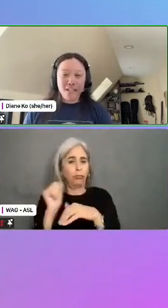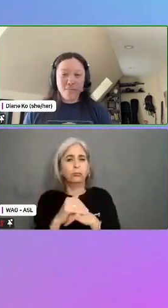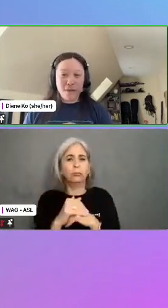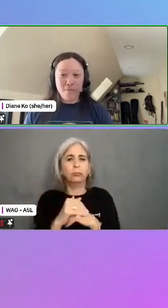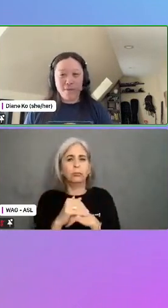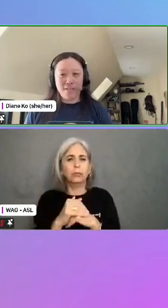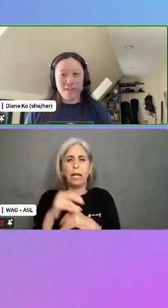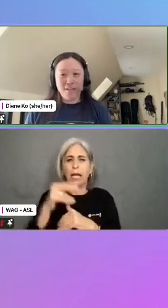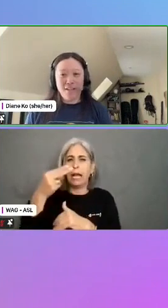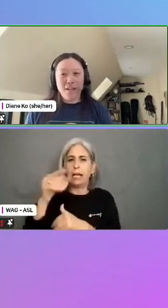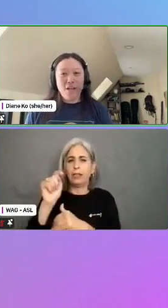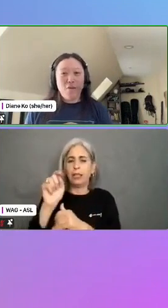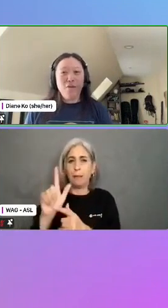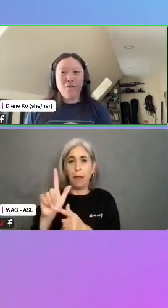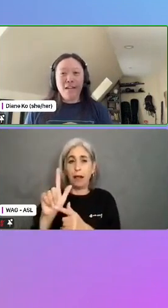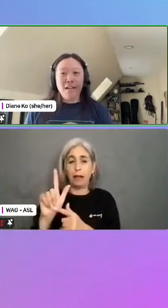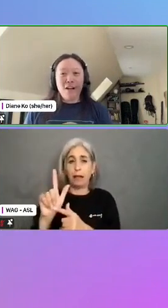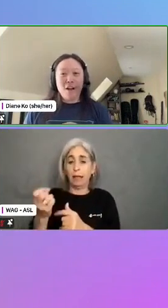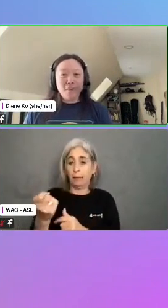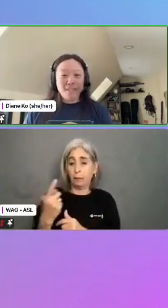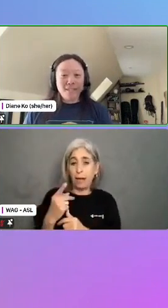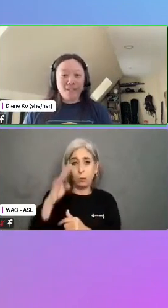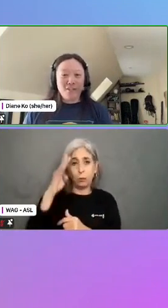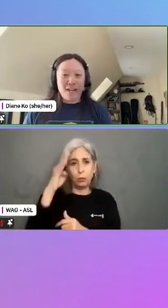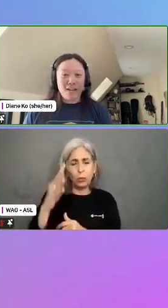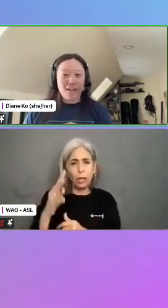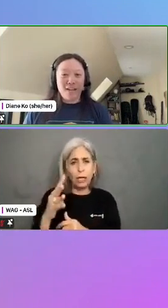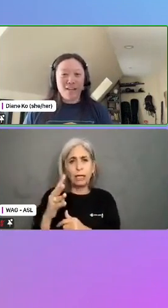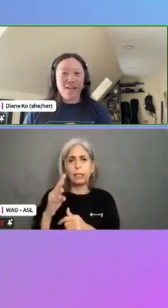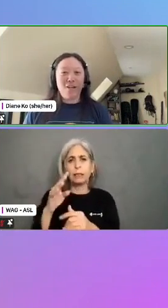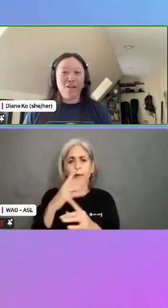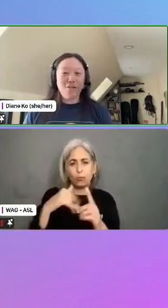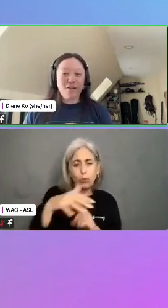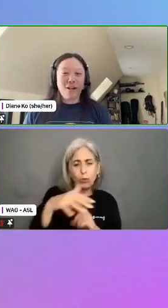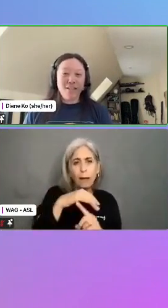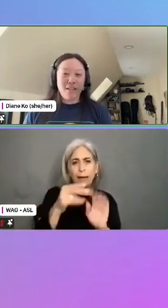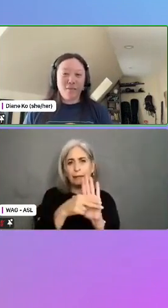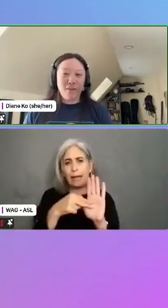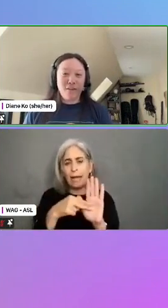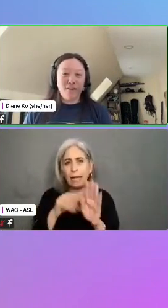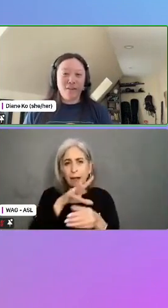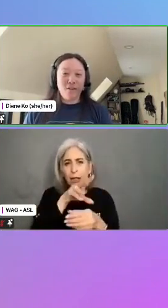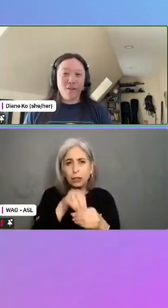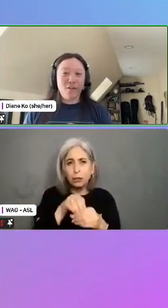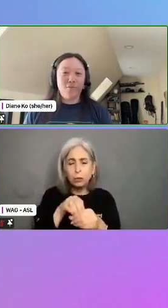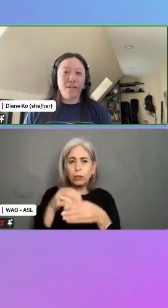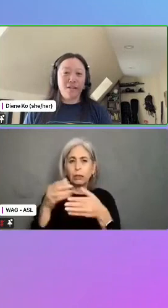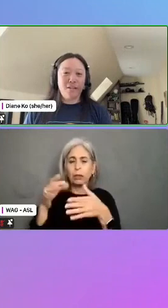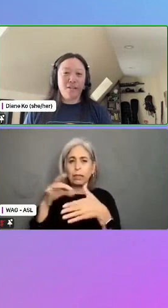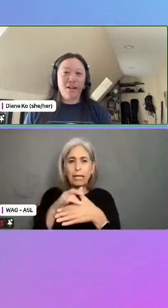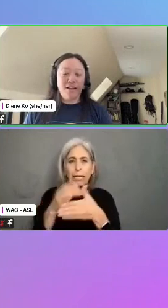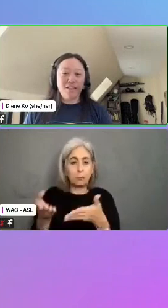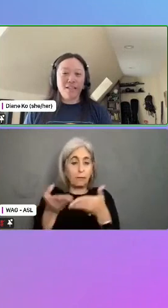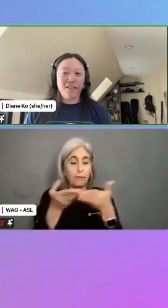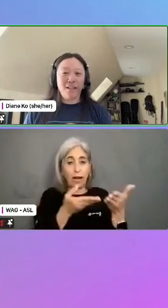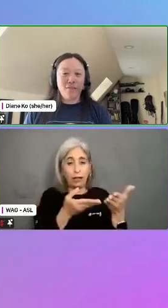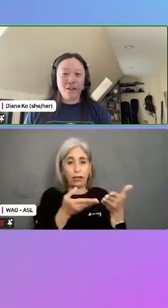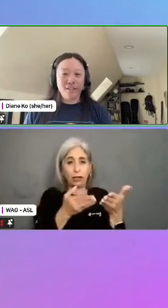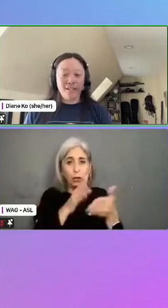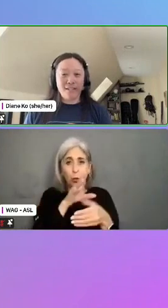somewhere. Let's assume we'll call that context level context, and we'll return the level that we need for our